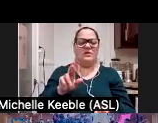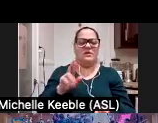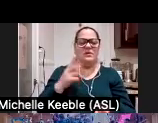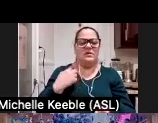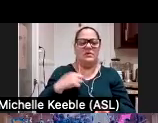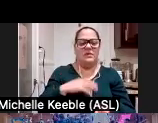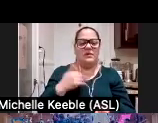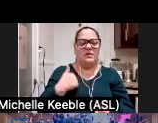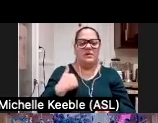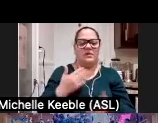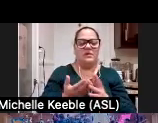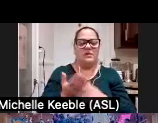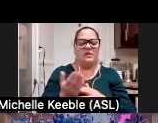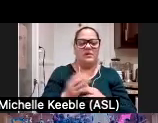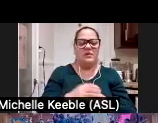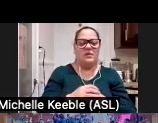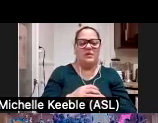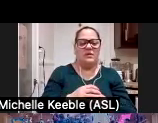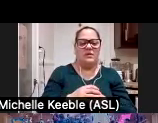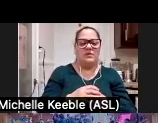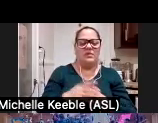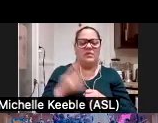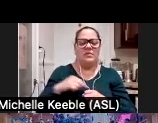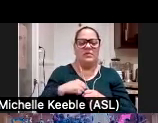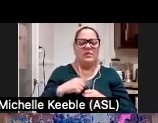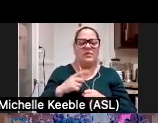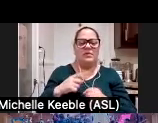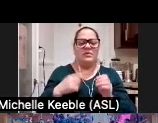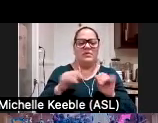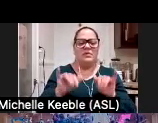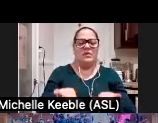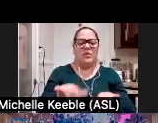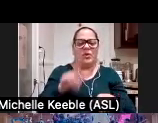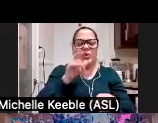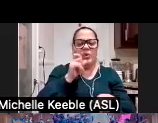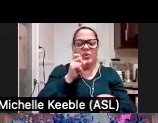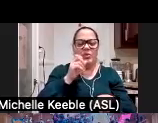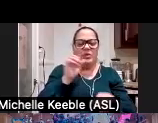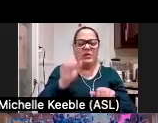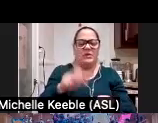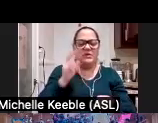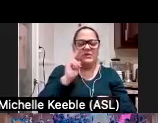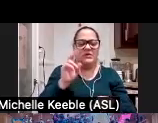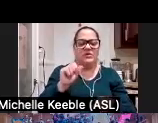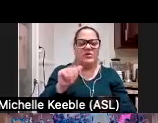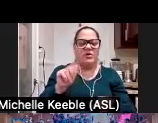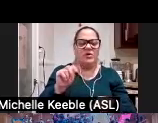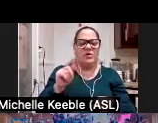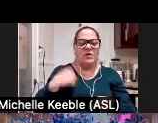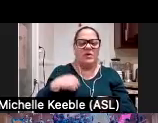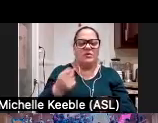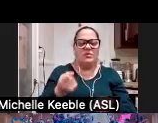[NATALIE] Yep. So this is our permanent ex exhibition um everything going from childhood and